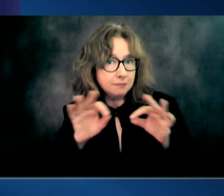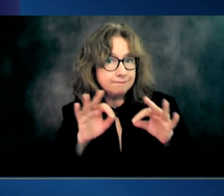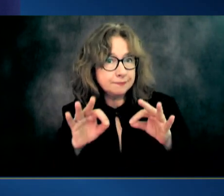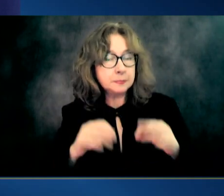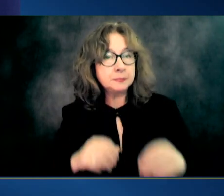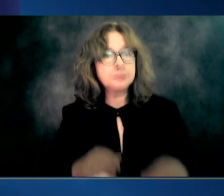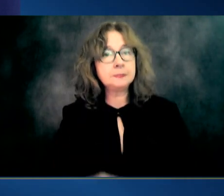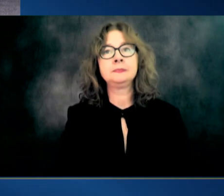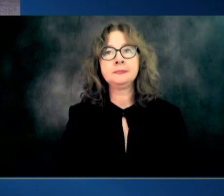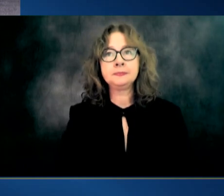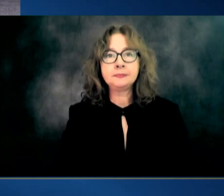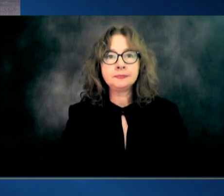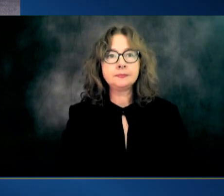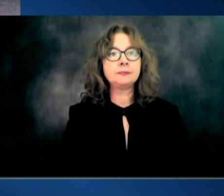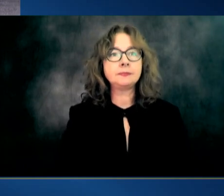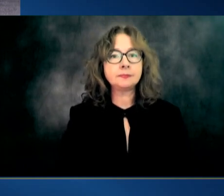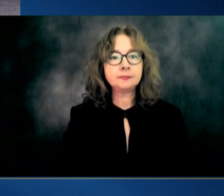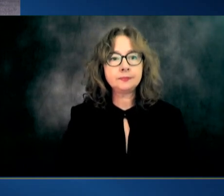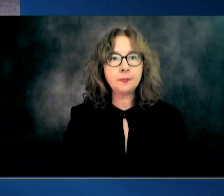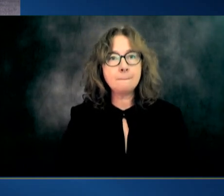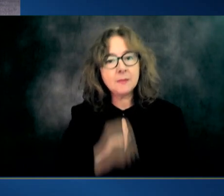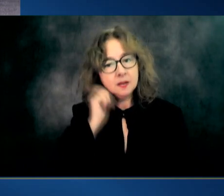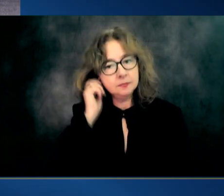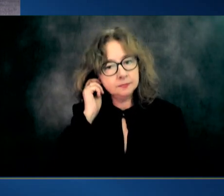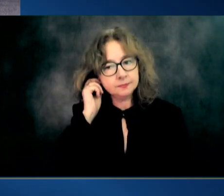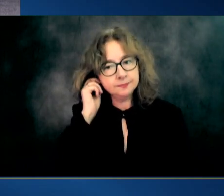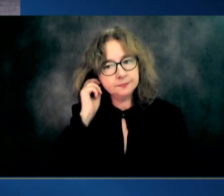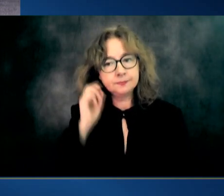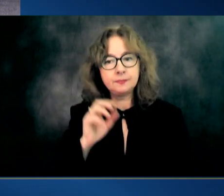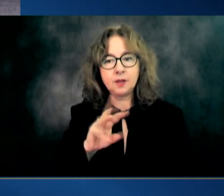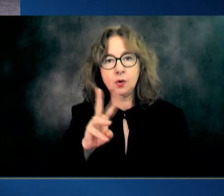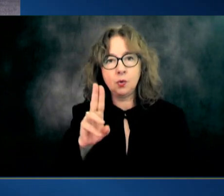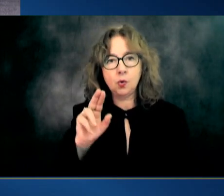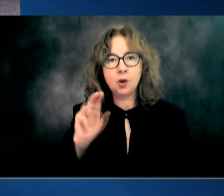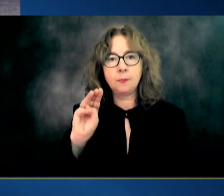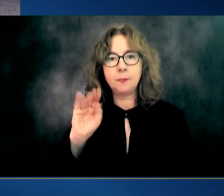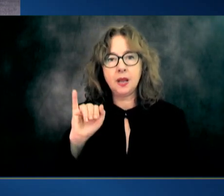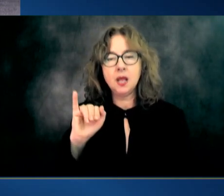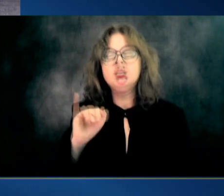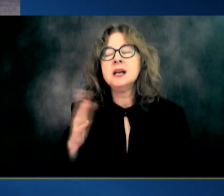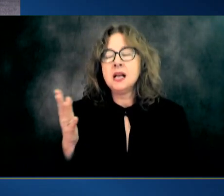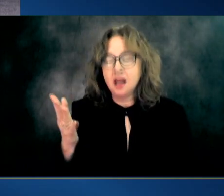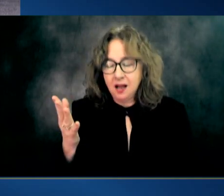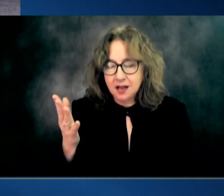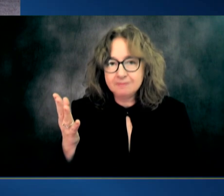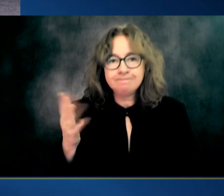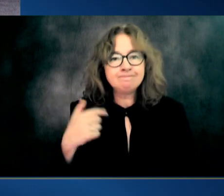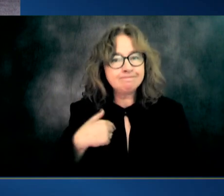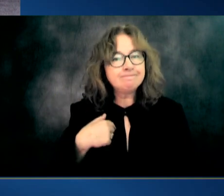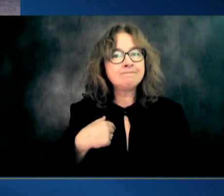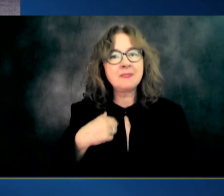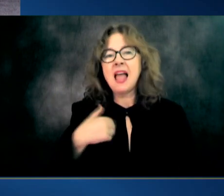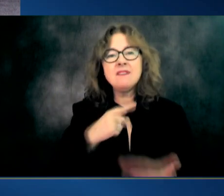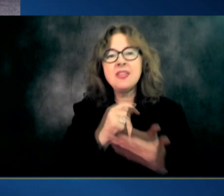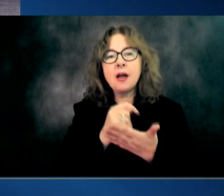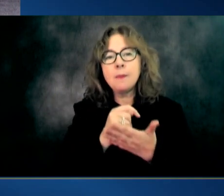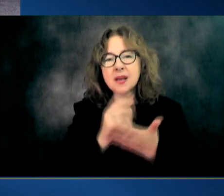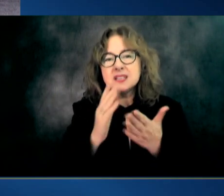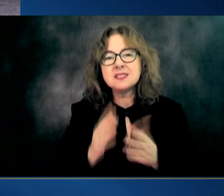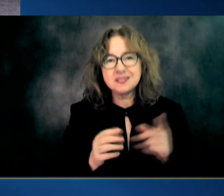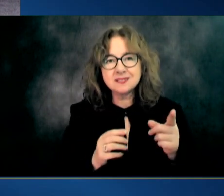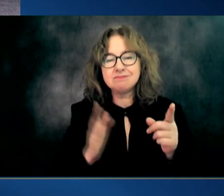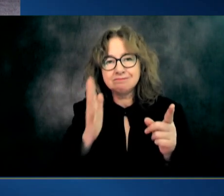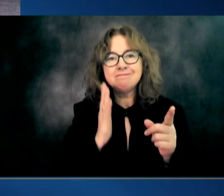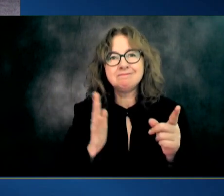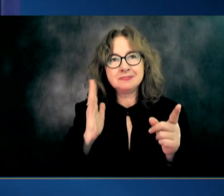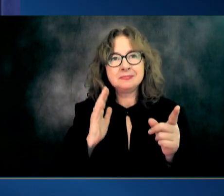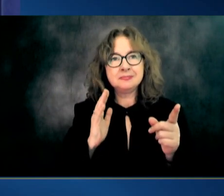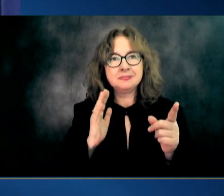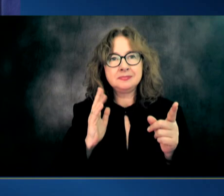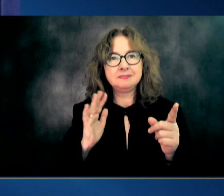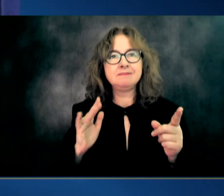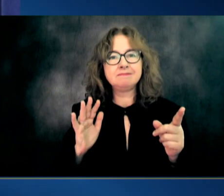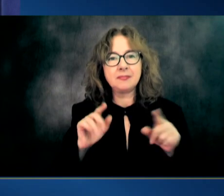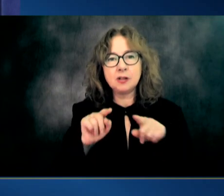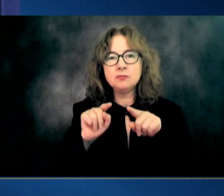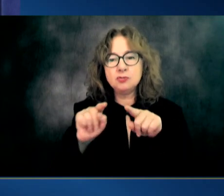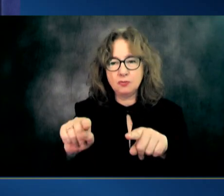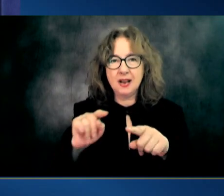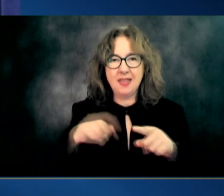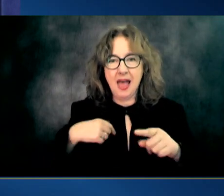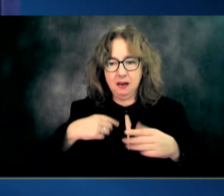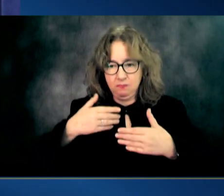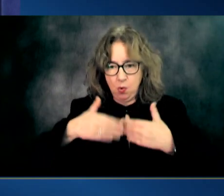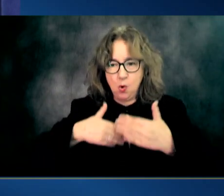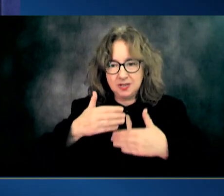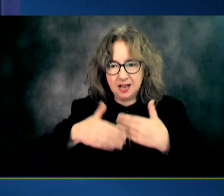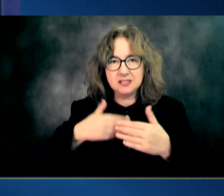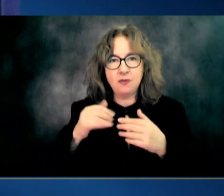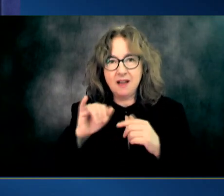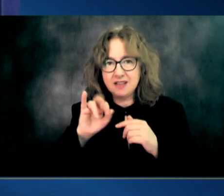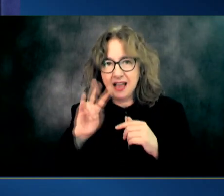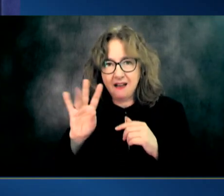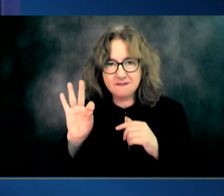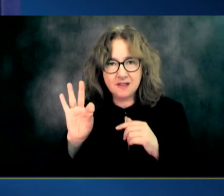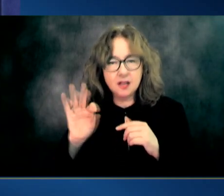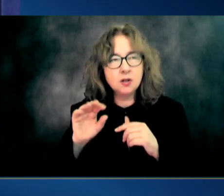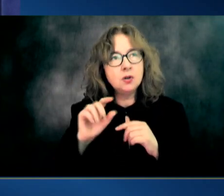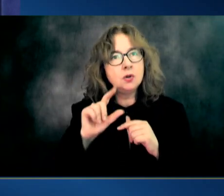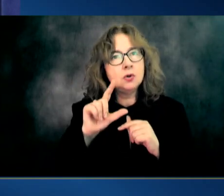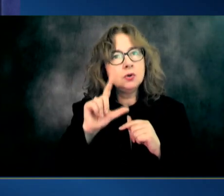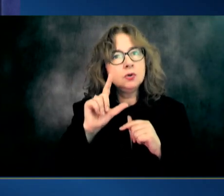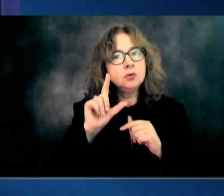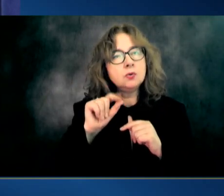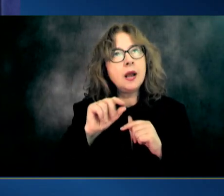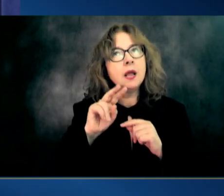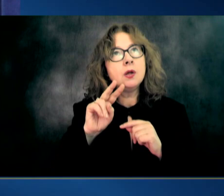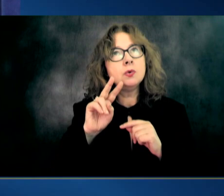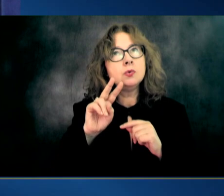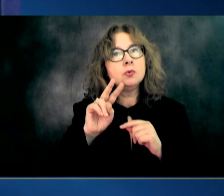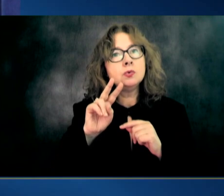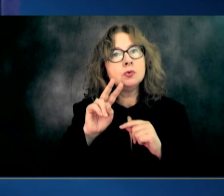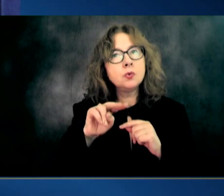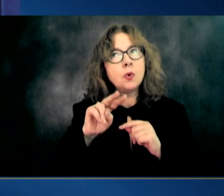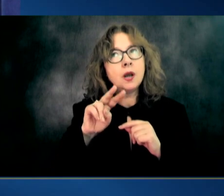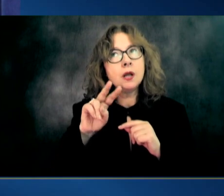Wunmi Mosaku: I definite -- I had a therapist during the process of 2022 up until -- yeah,